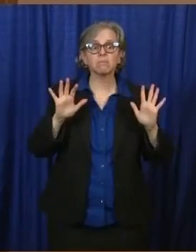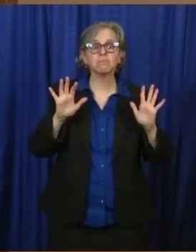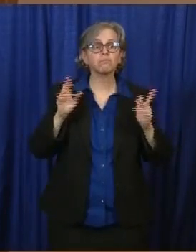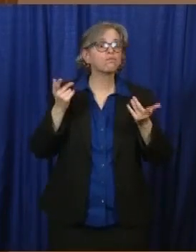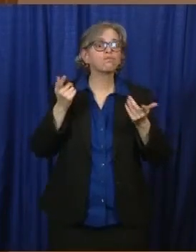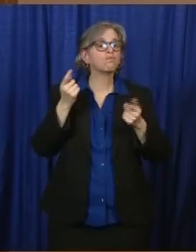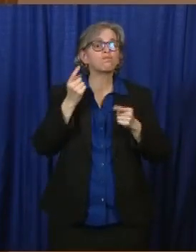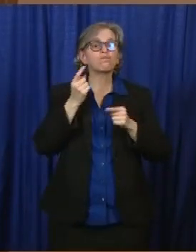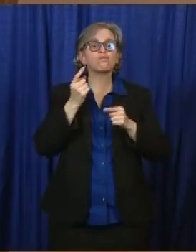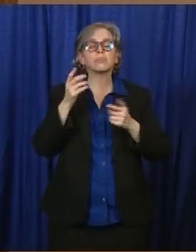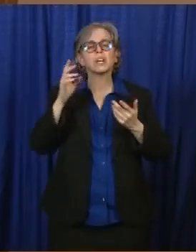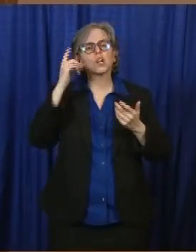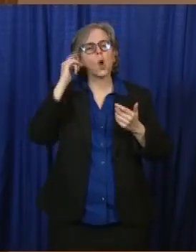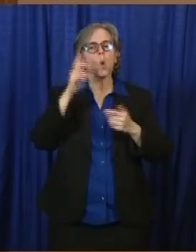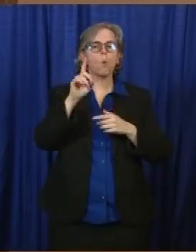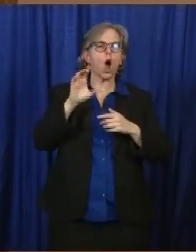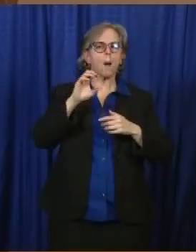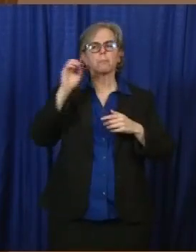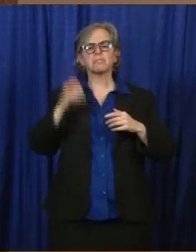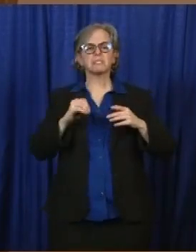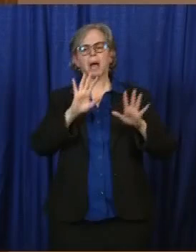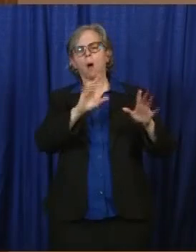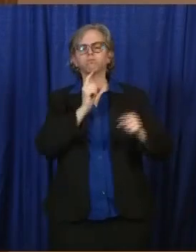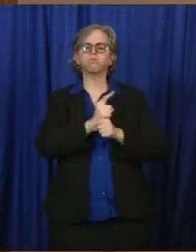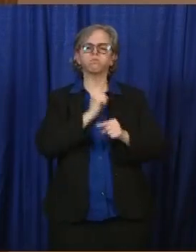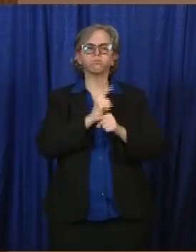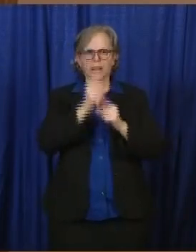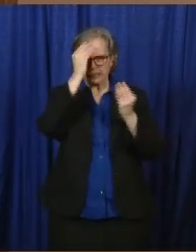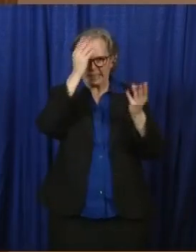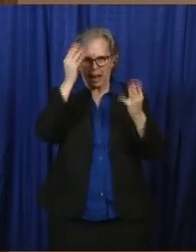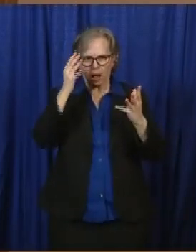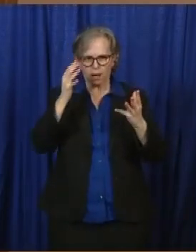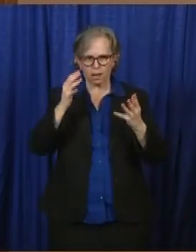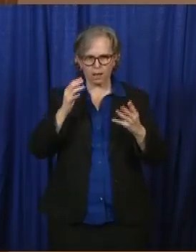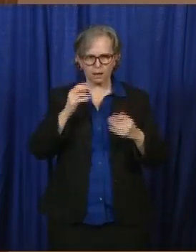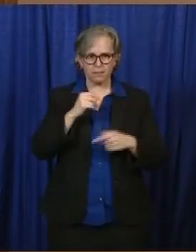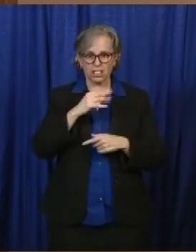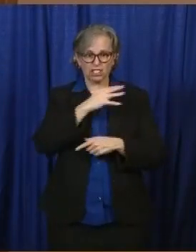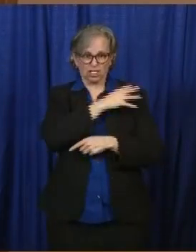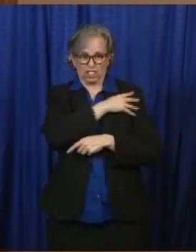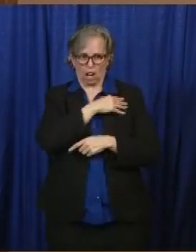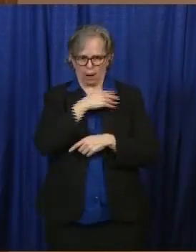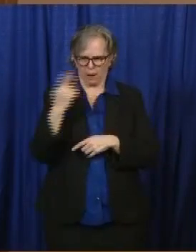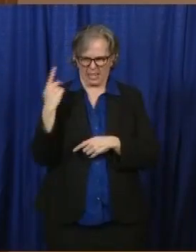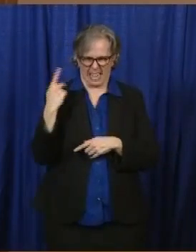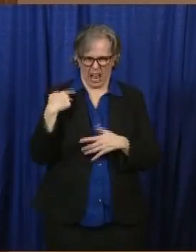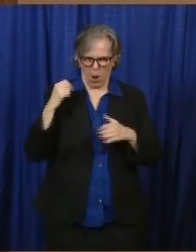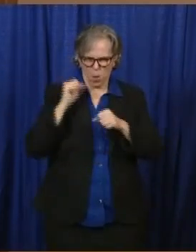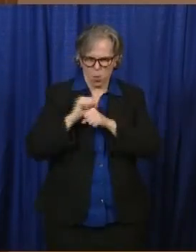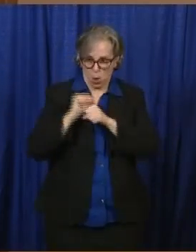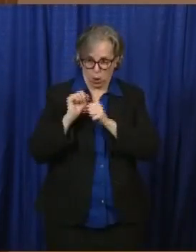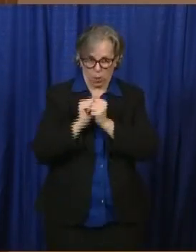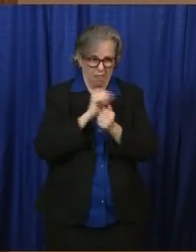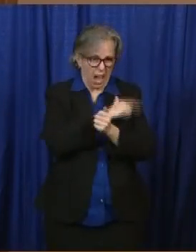LEVELS OF PPE MASKS AND WHETHER HOSPITALS ARE NOW. AS BEST WE CAN TELL WE HAVE THE AMOUNT CURRENTLY AVAILABLE AND WHEN YOU LOOK AT THE YELLOW THAT IS ALREADY WHERE THERE IS SHORTAGES.